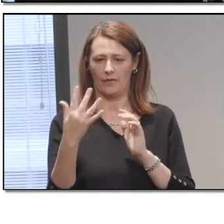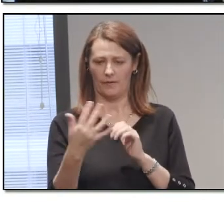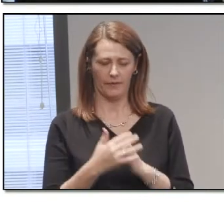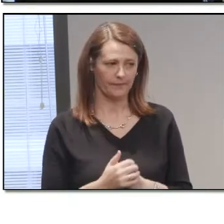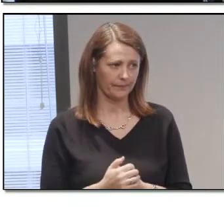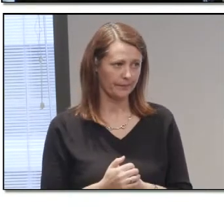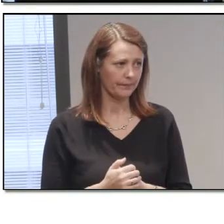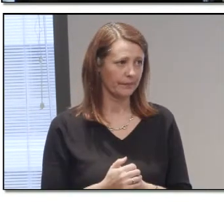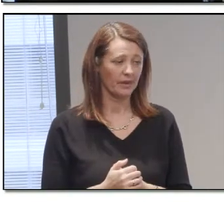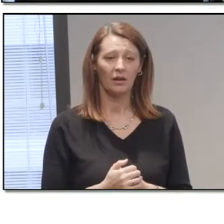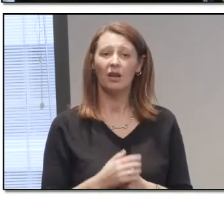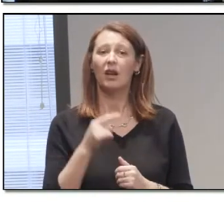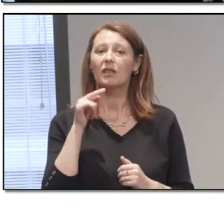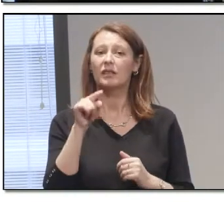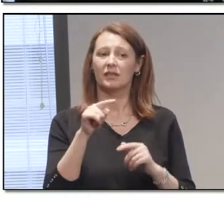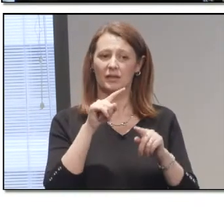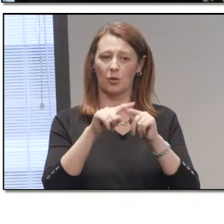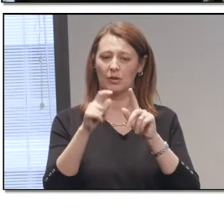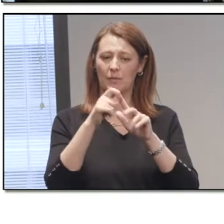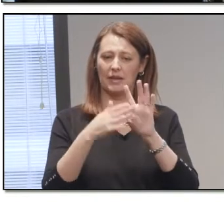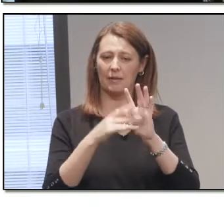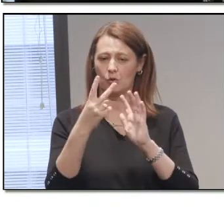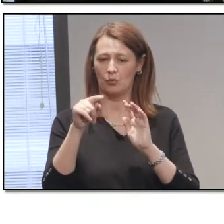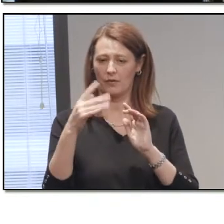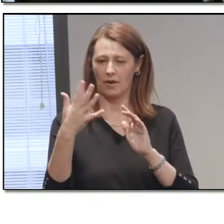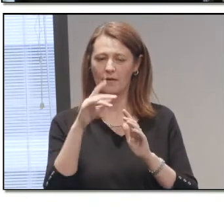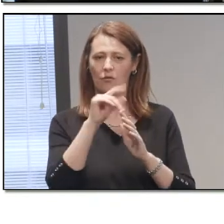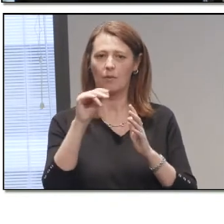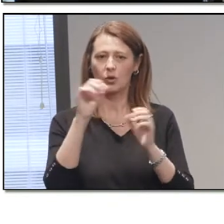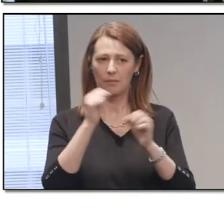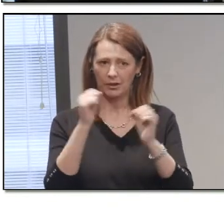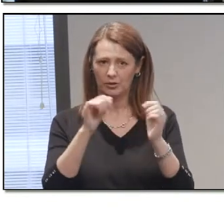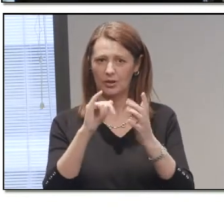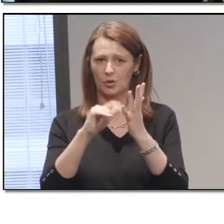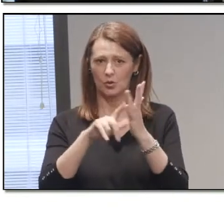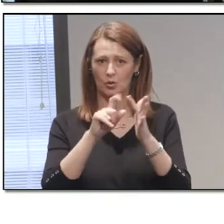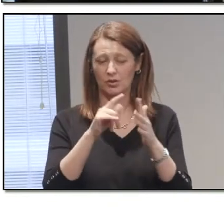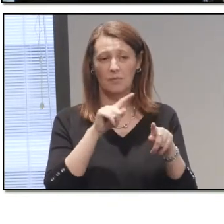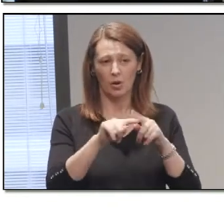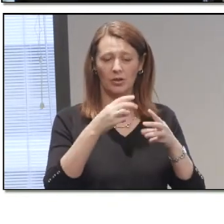really this is mostly PM2.5 comes from combustion sources typically wood heaters planned burns